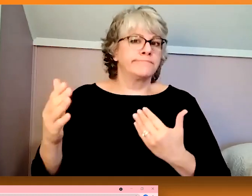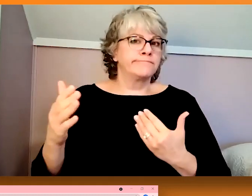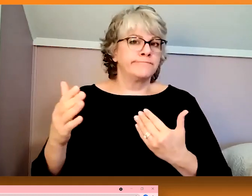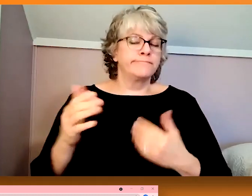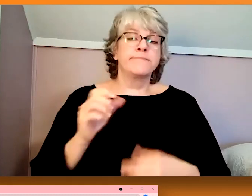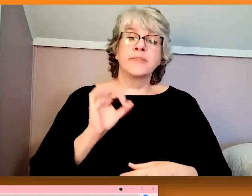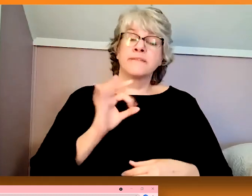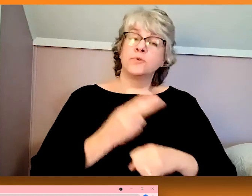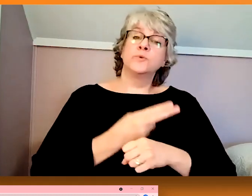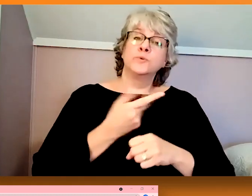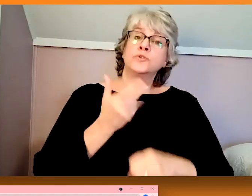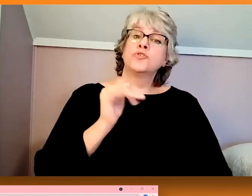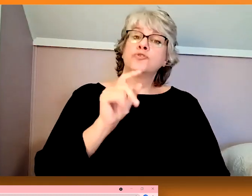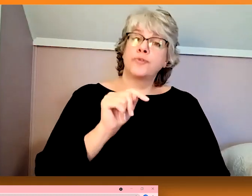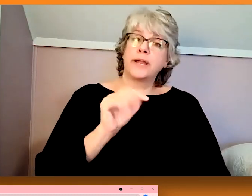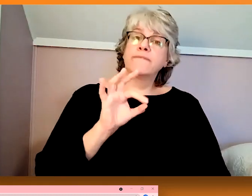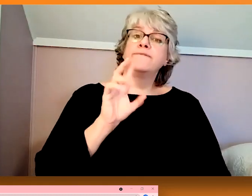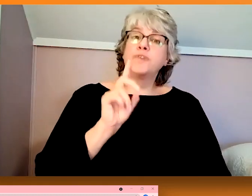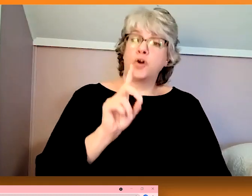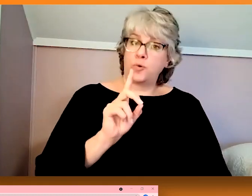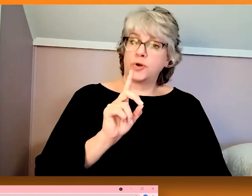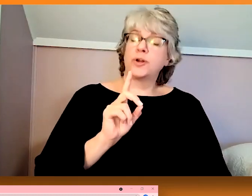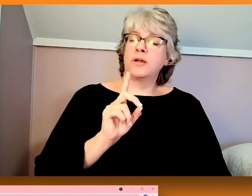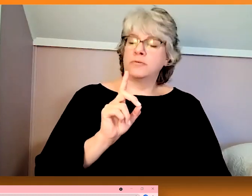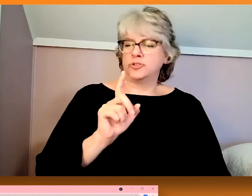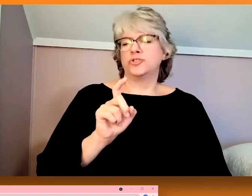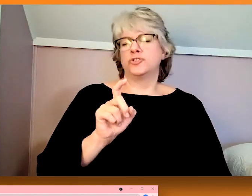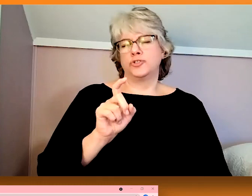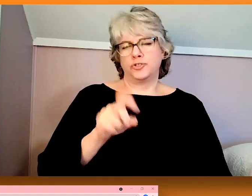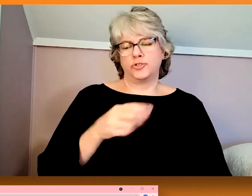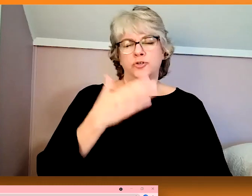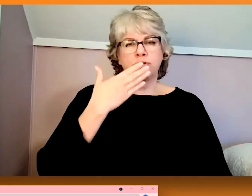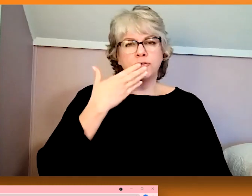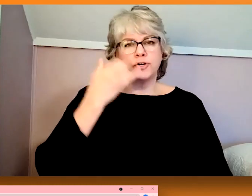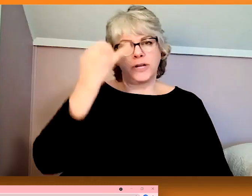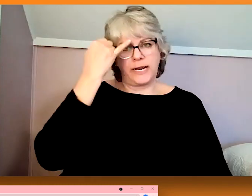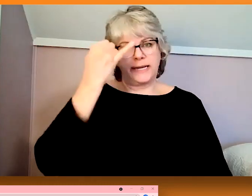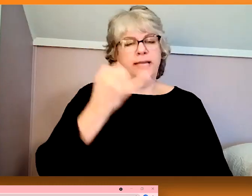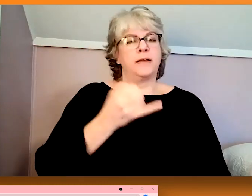if you're going to use GrantForward you really should make sure you build your profile